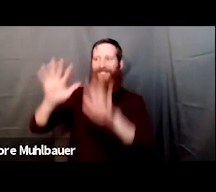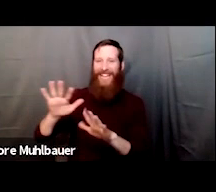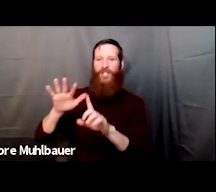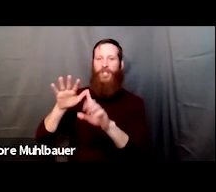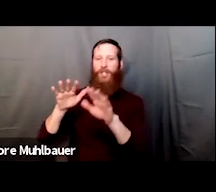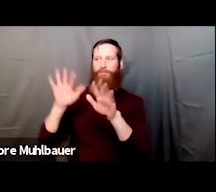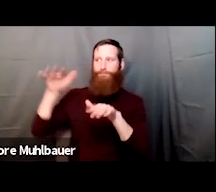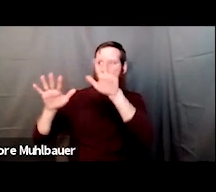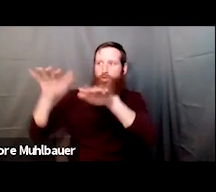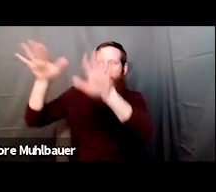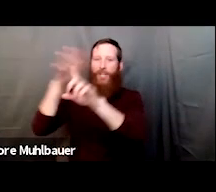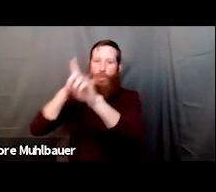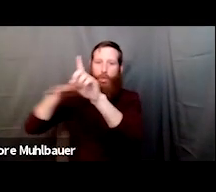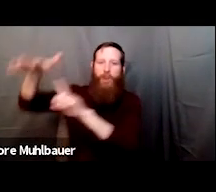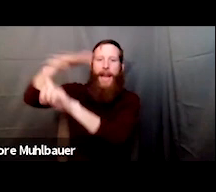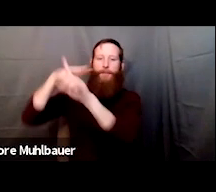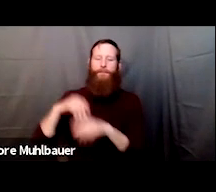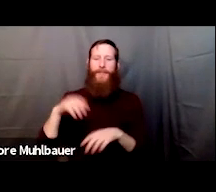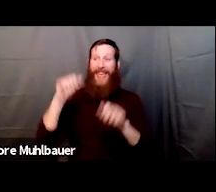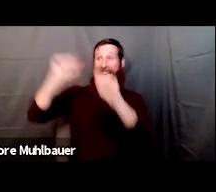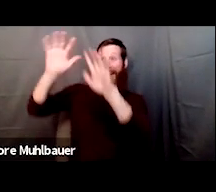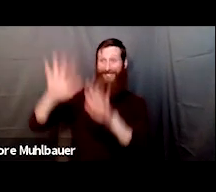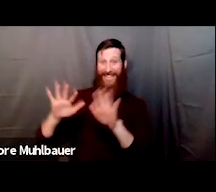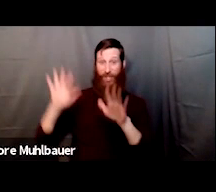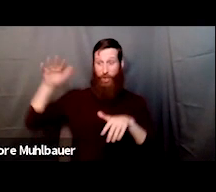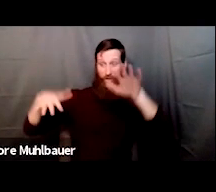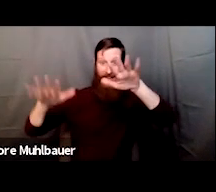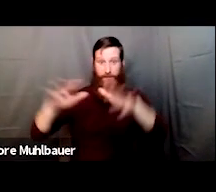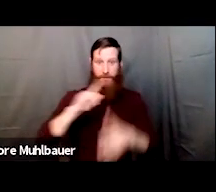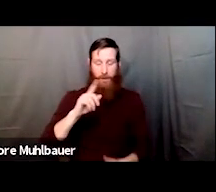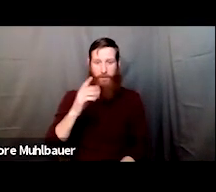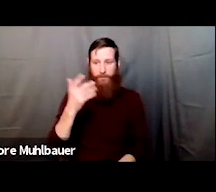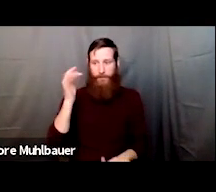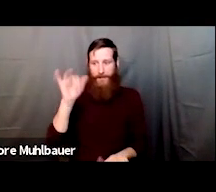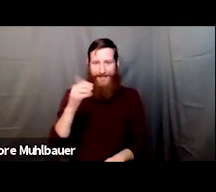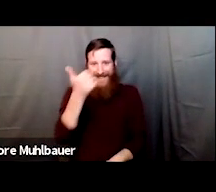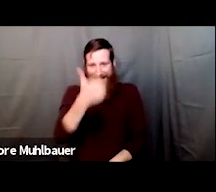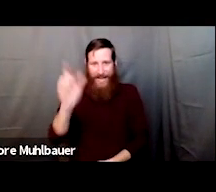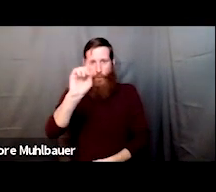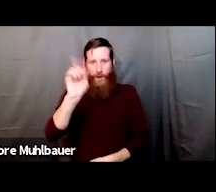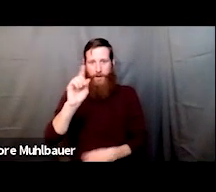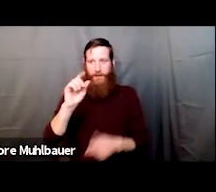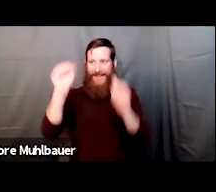Avalanche terrain is anywhere that avalanches live in the mountains.